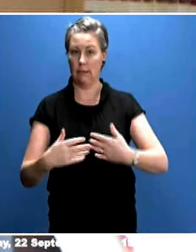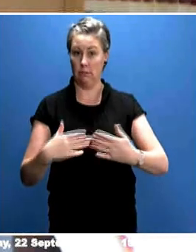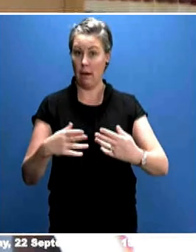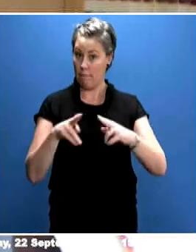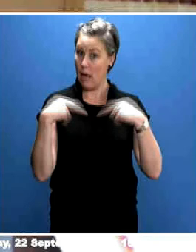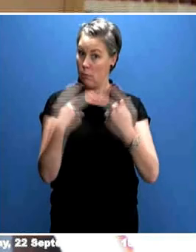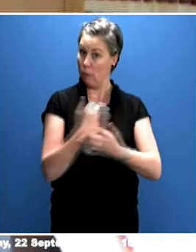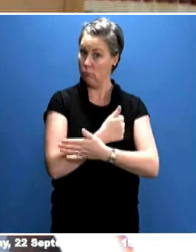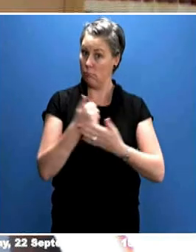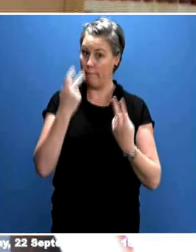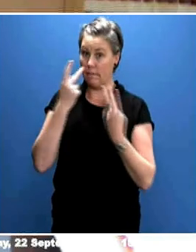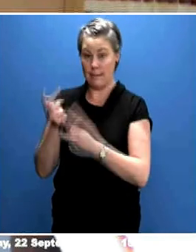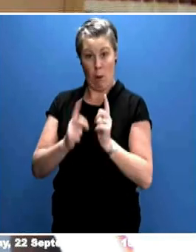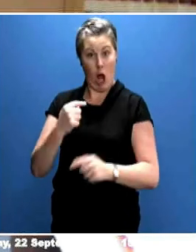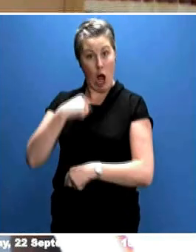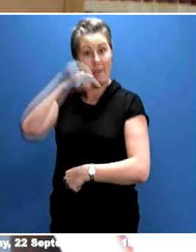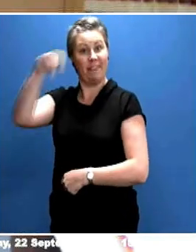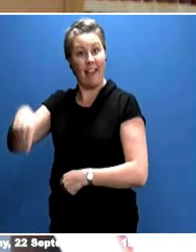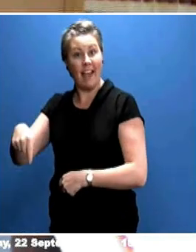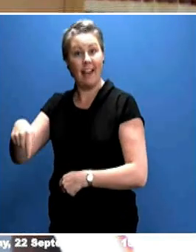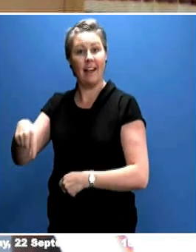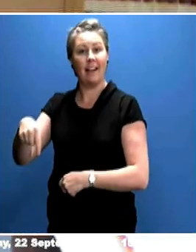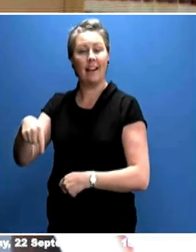Usually when I'm there some child is having a family visit, but we are a